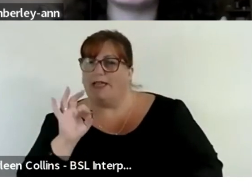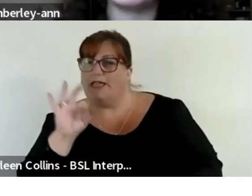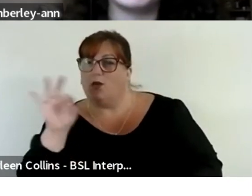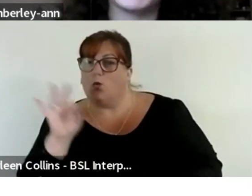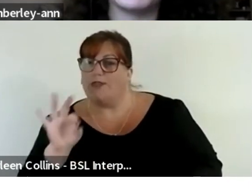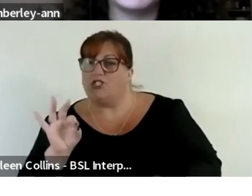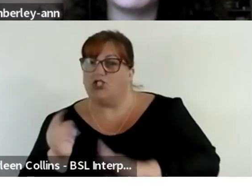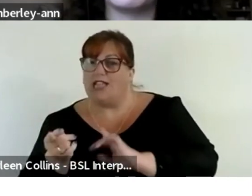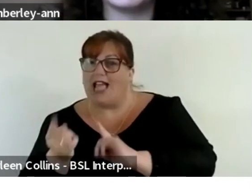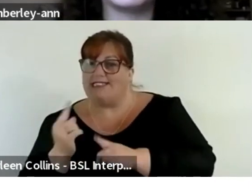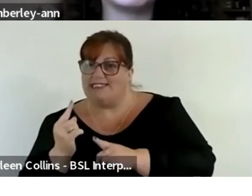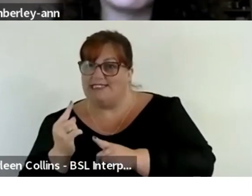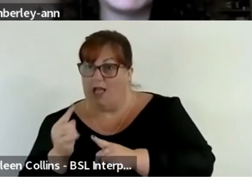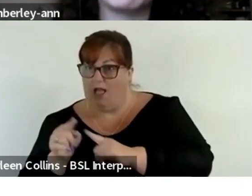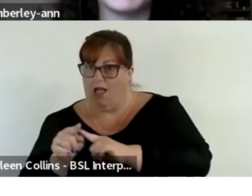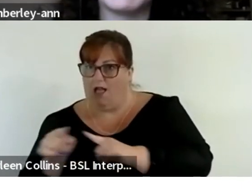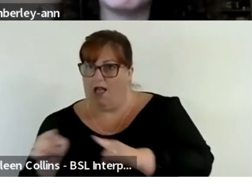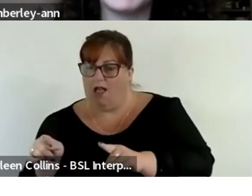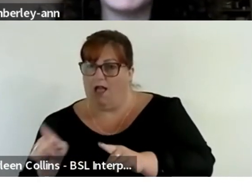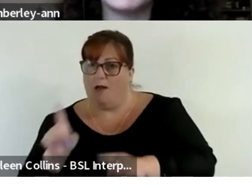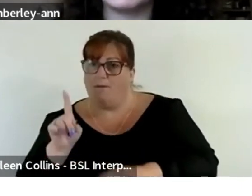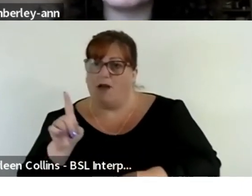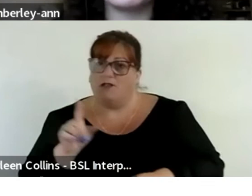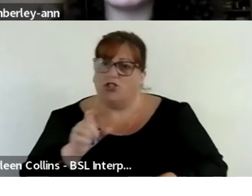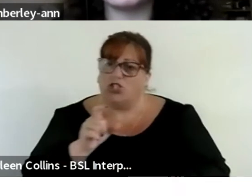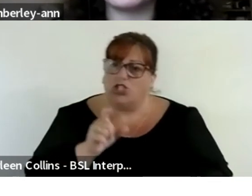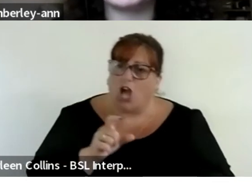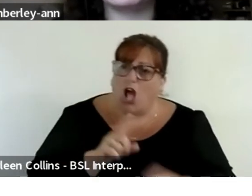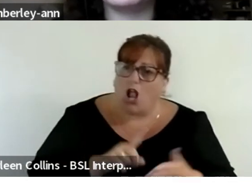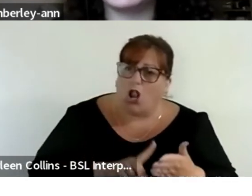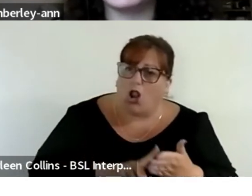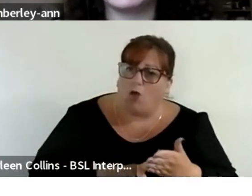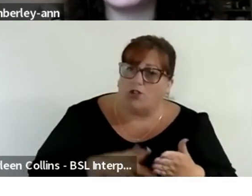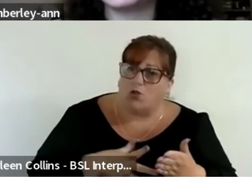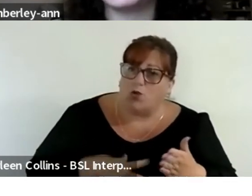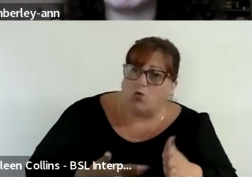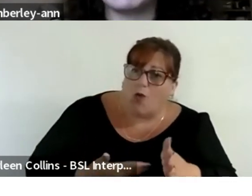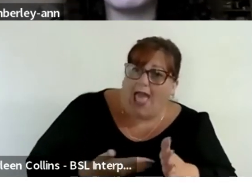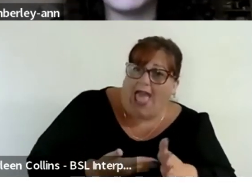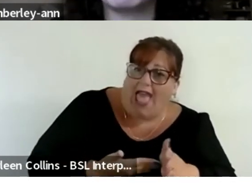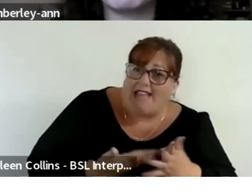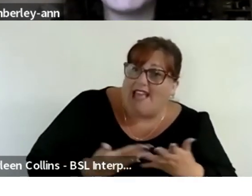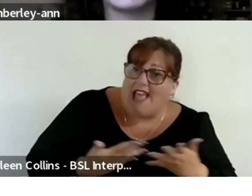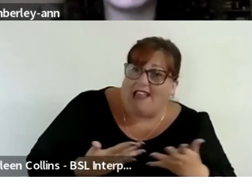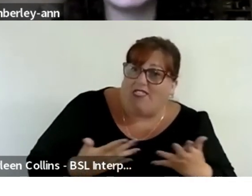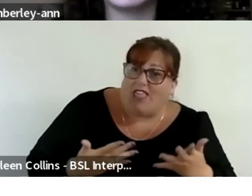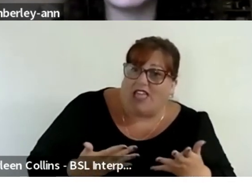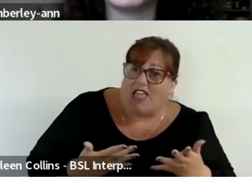No pressure if you don't and you feel you have covered everything. I will give you both an opportunity in turn to share any final reflections.